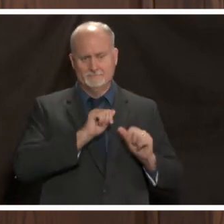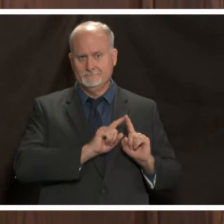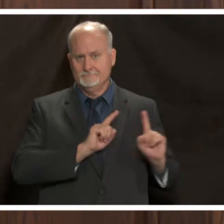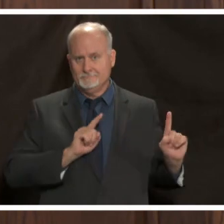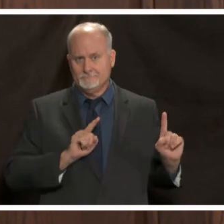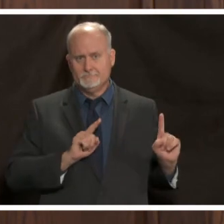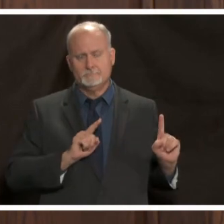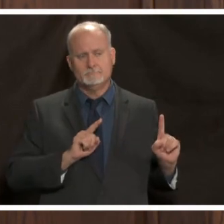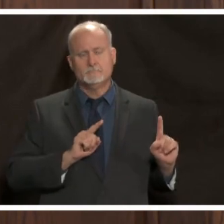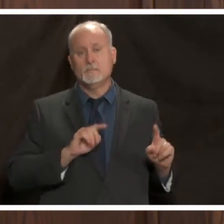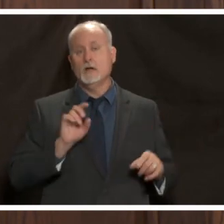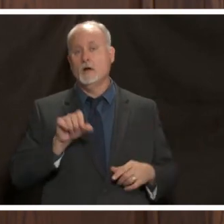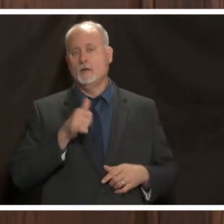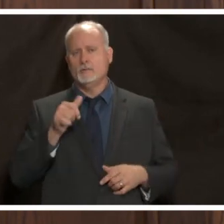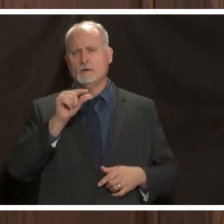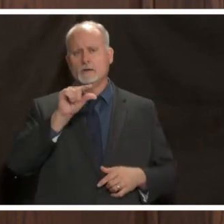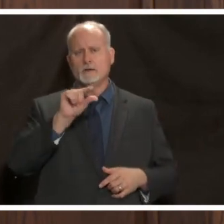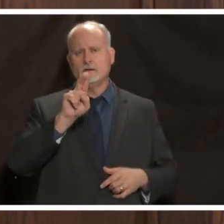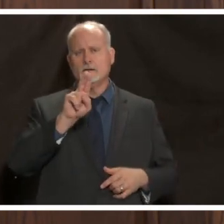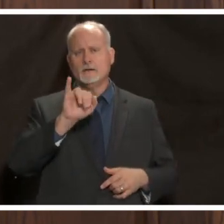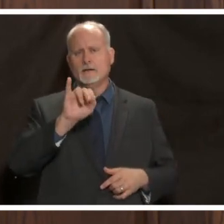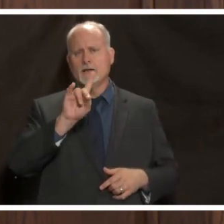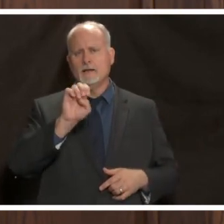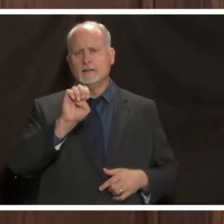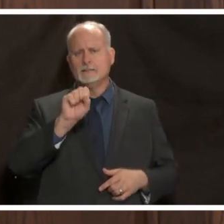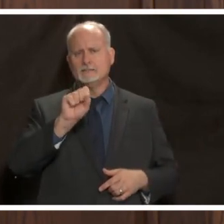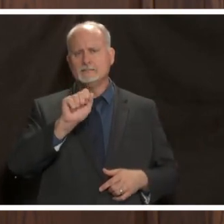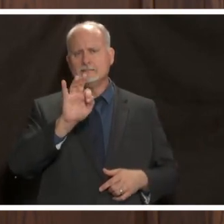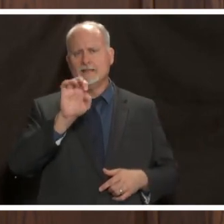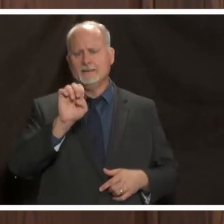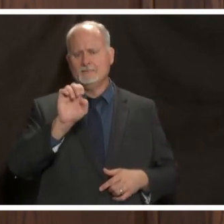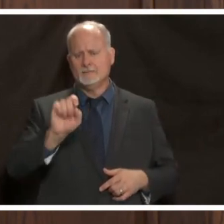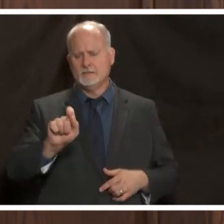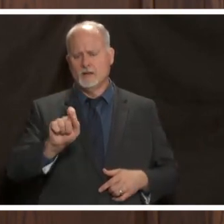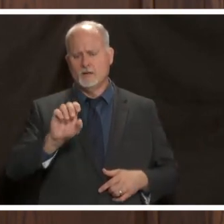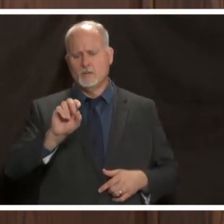great tool is the guide safe application that you can download at guidesafe.org